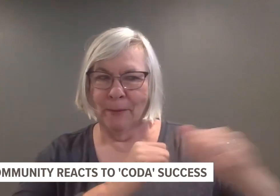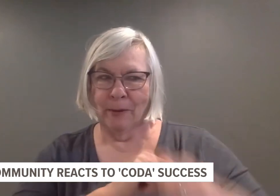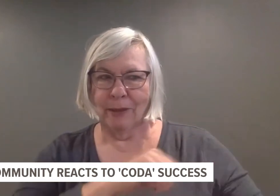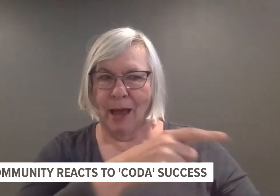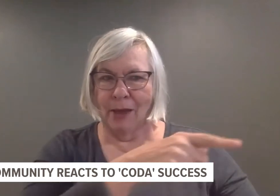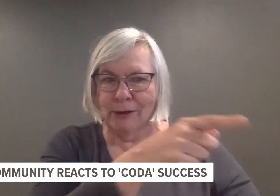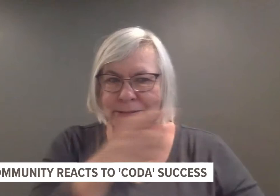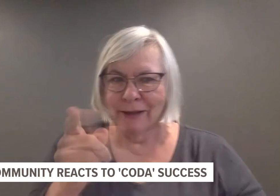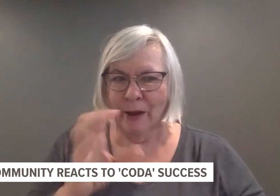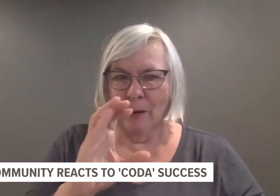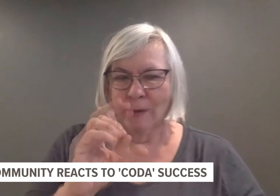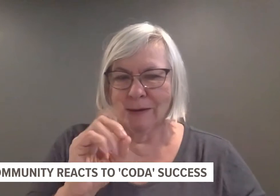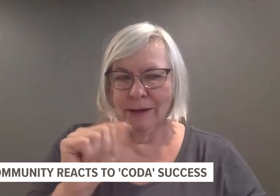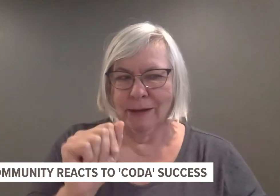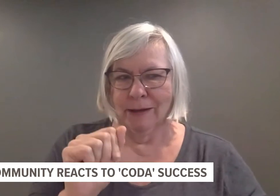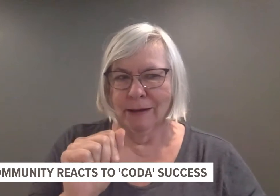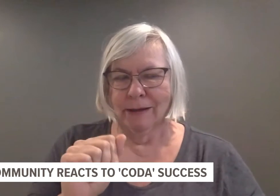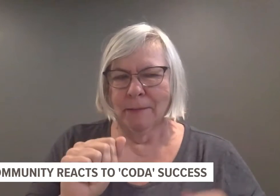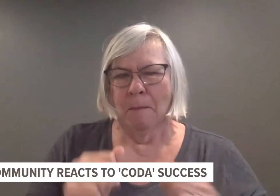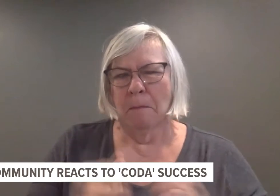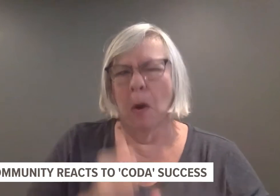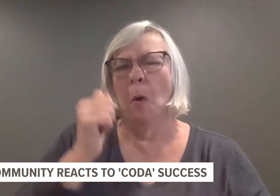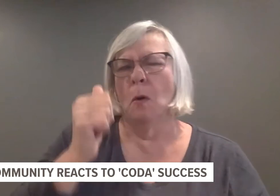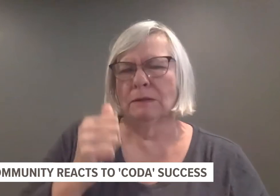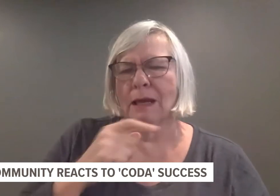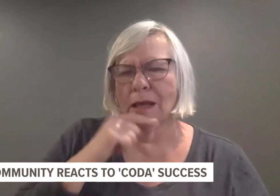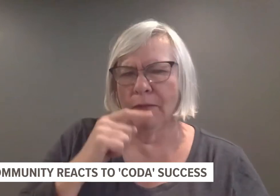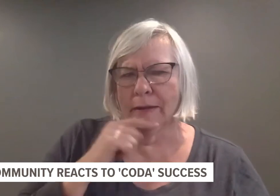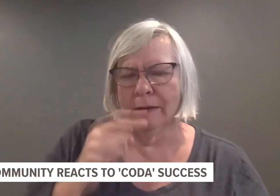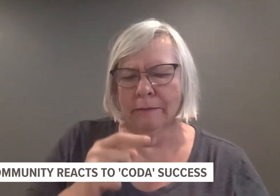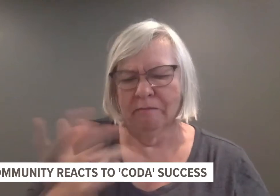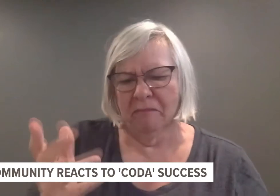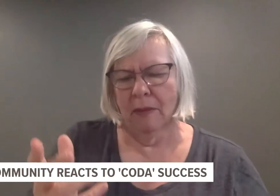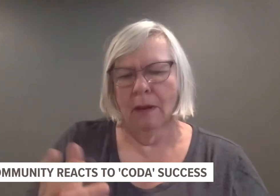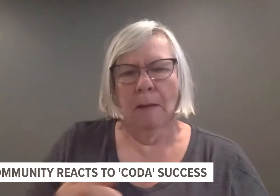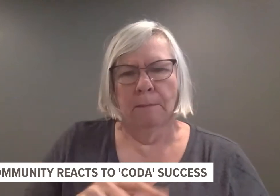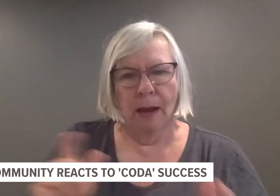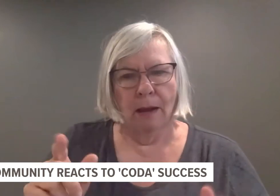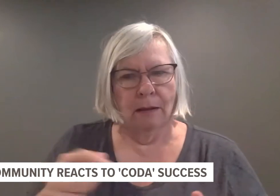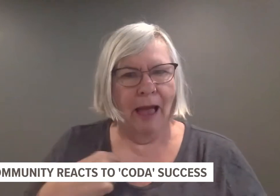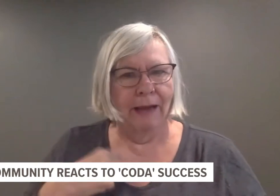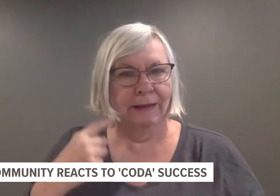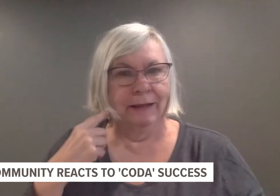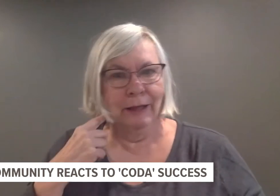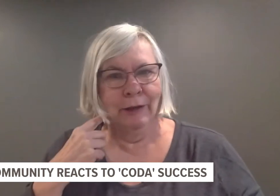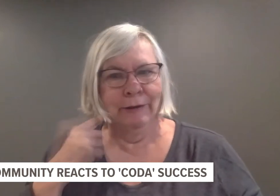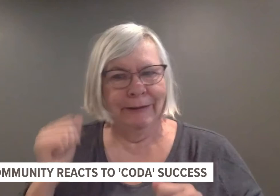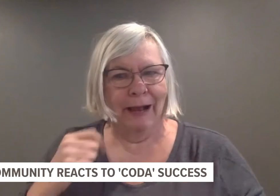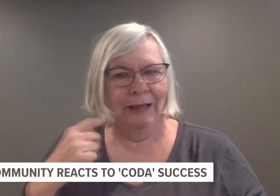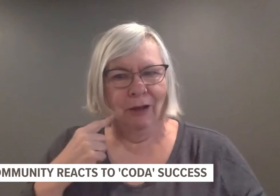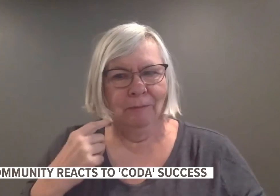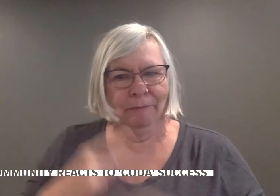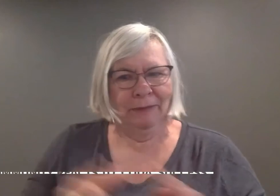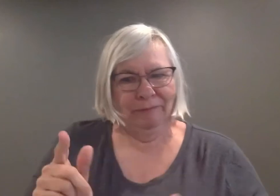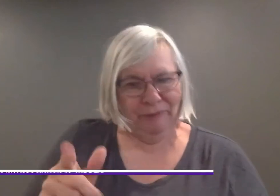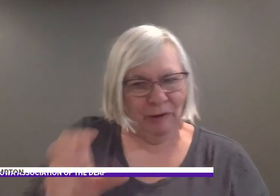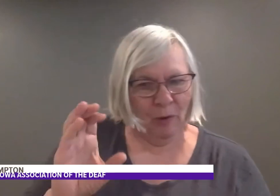Coda is different from being a deaf coda. We have our own culture hearing code as have both cultures deaf and hearing,